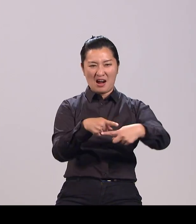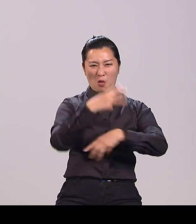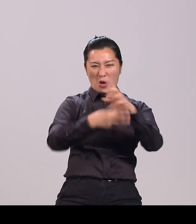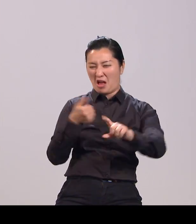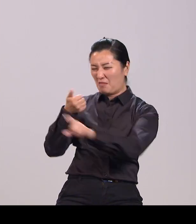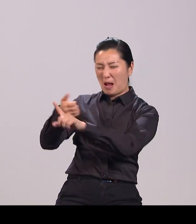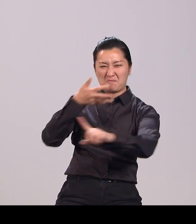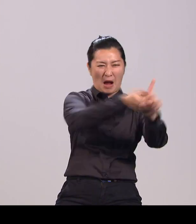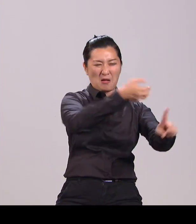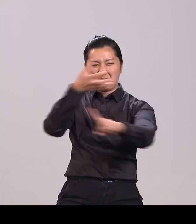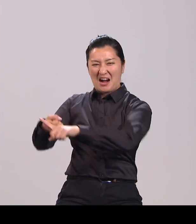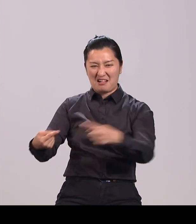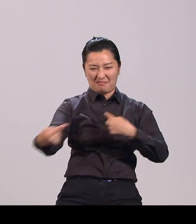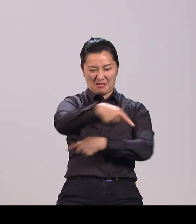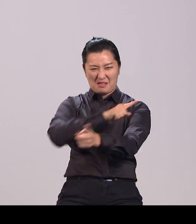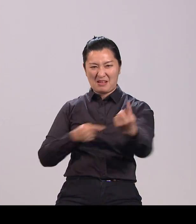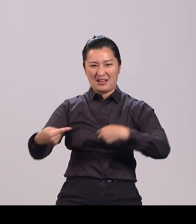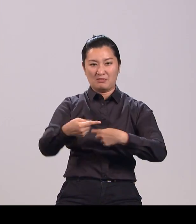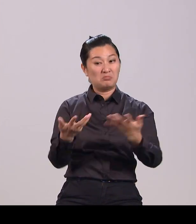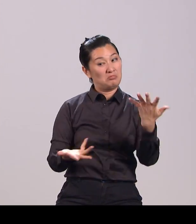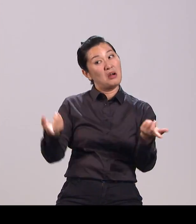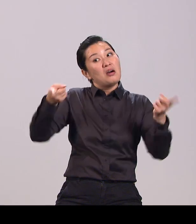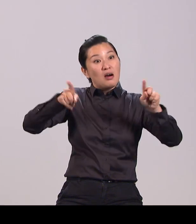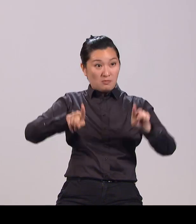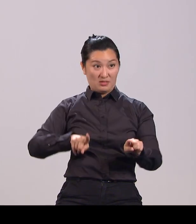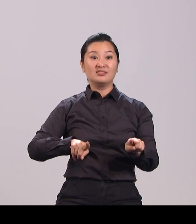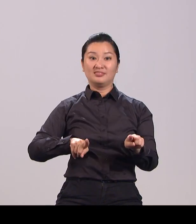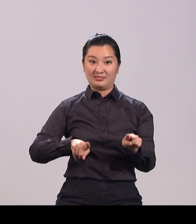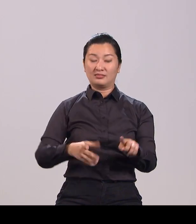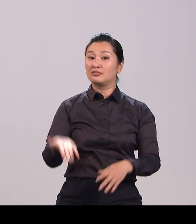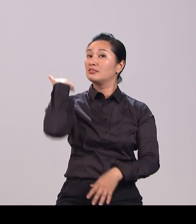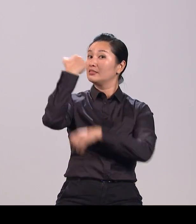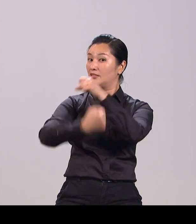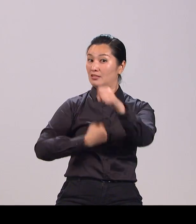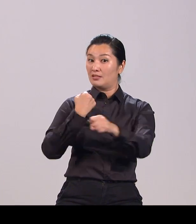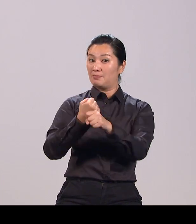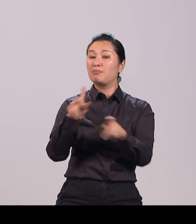In Paris last year, you saw some of this too, mosques and Muslim shops vandalised.